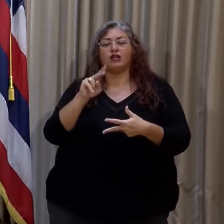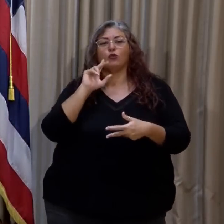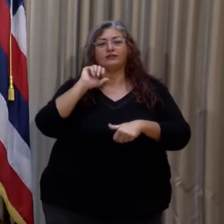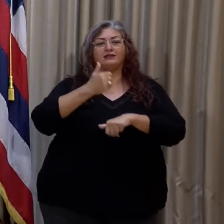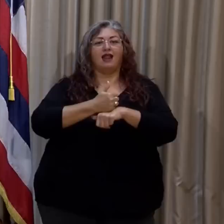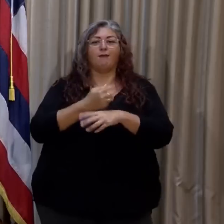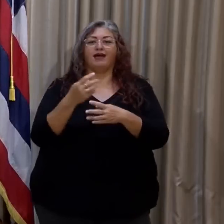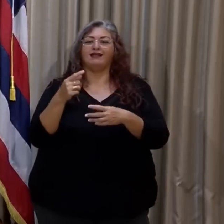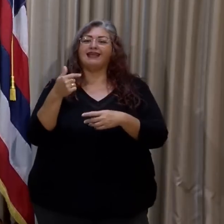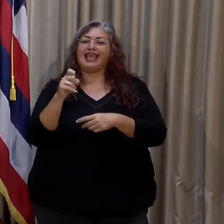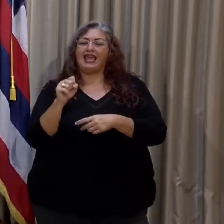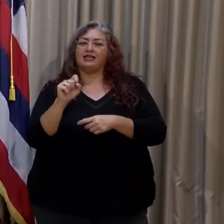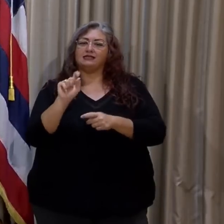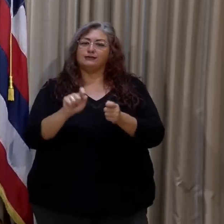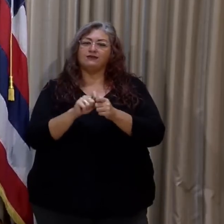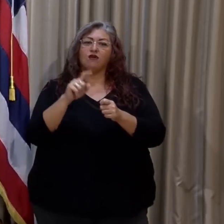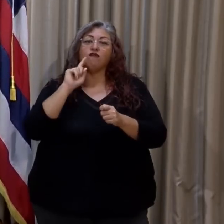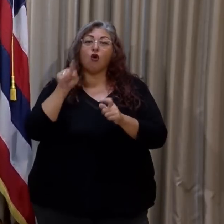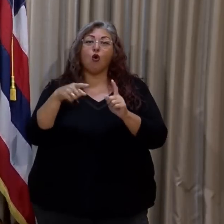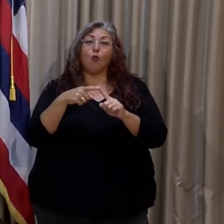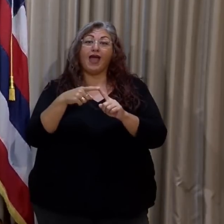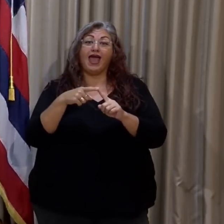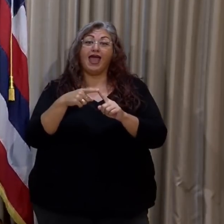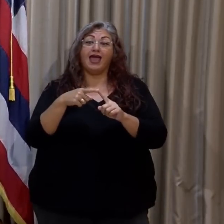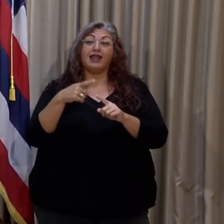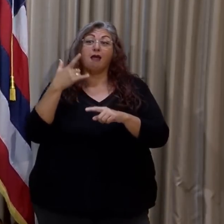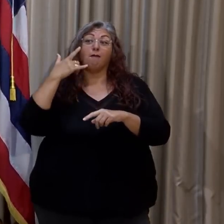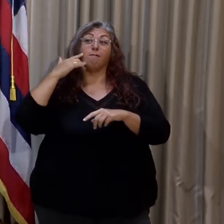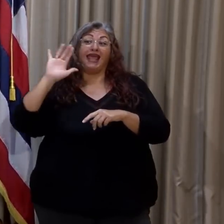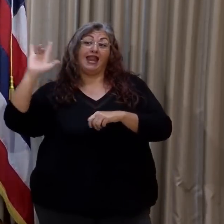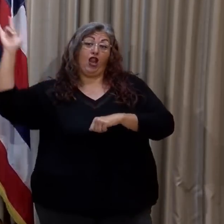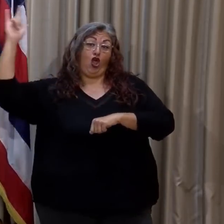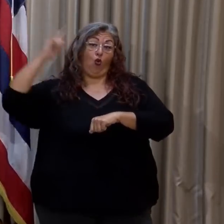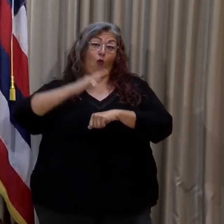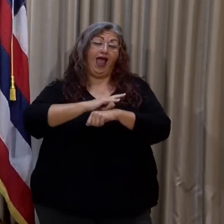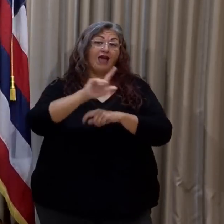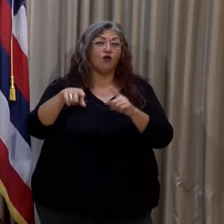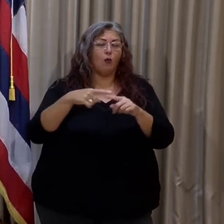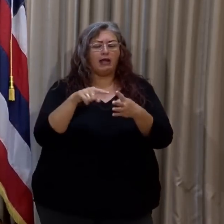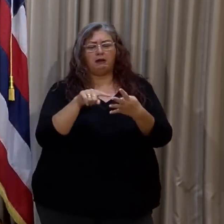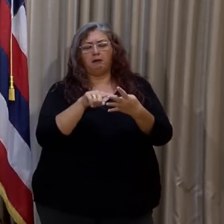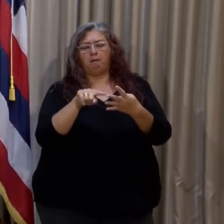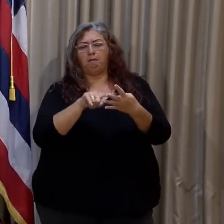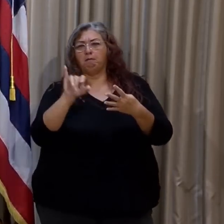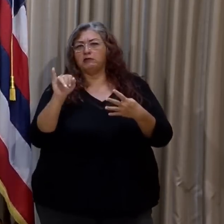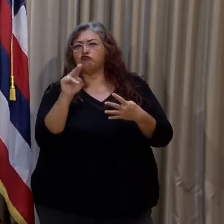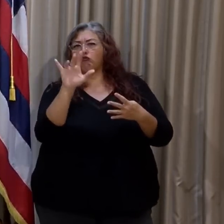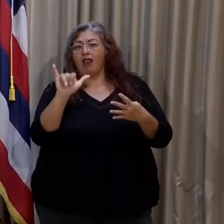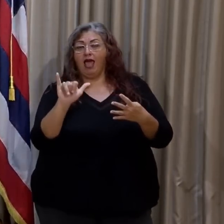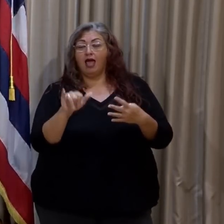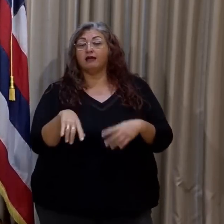THREE PHASES. PHASE ONE WILL HAVE THE THERMAL